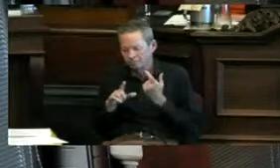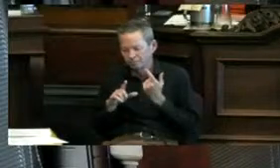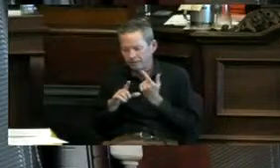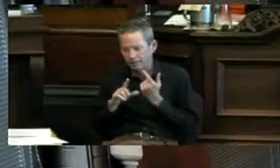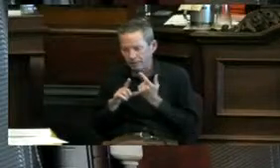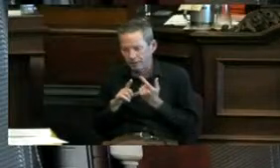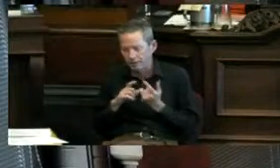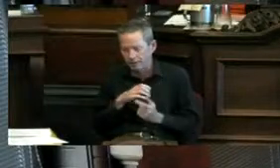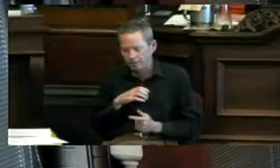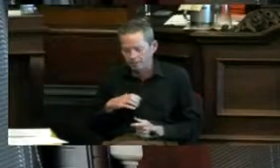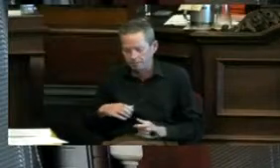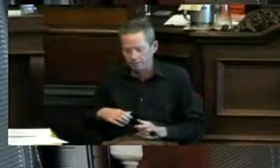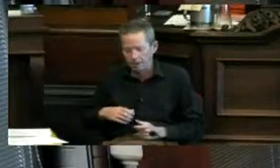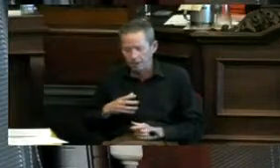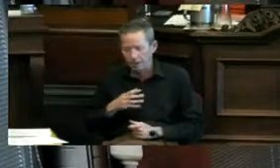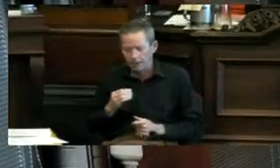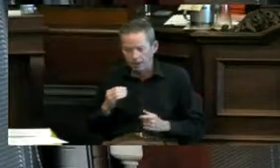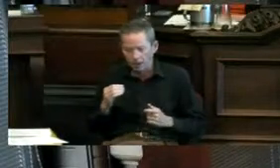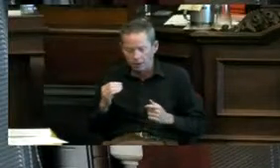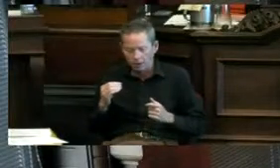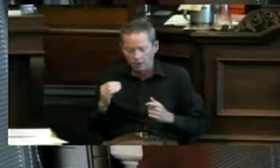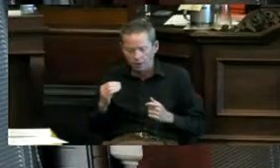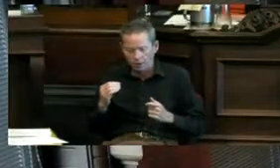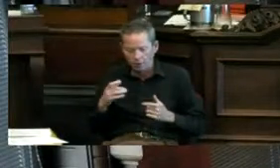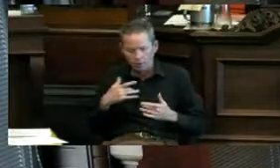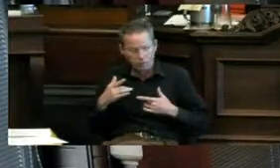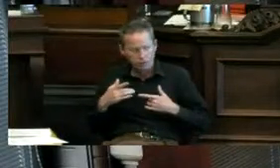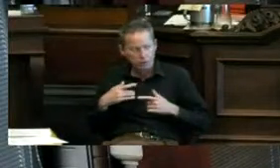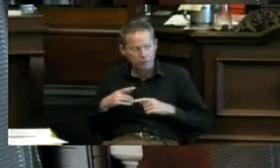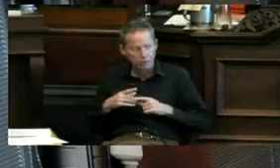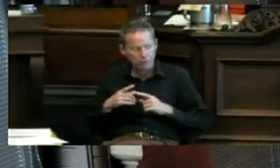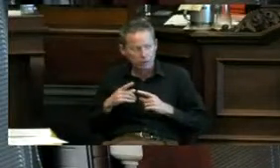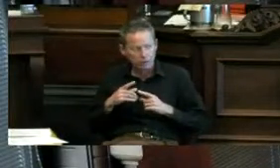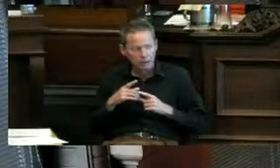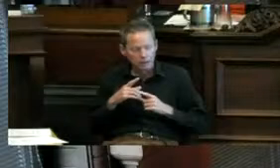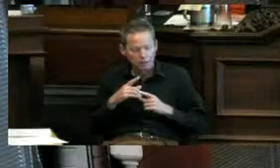Council member appreciate the